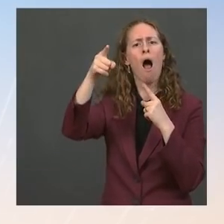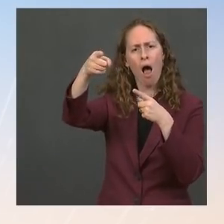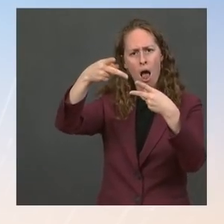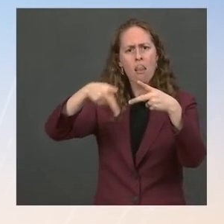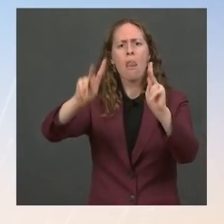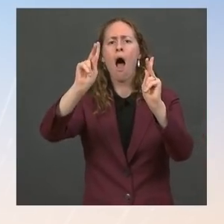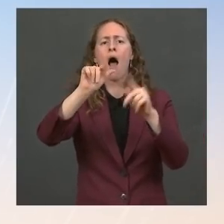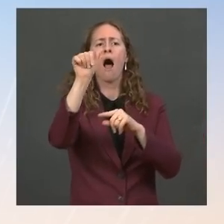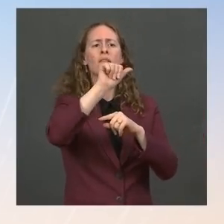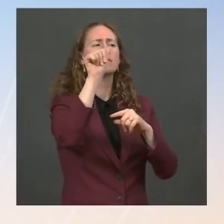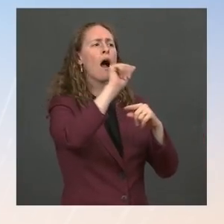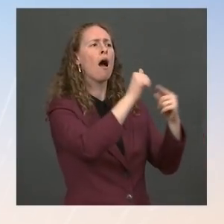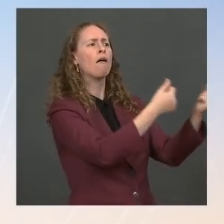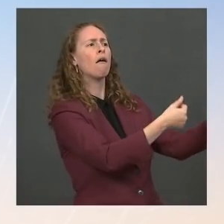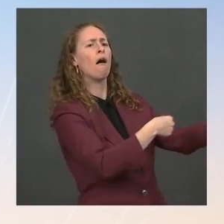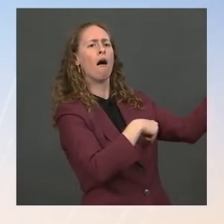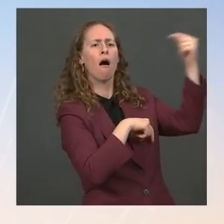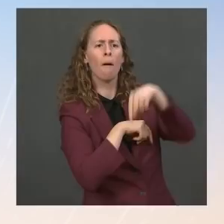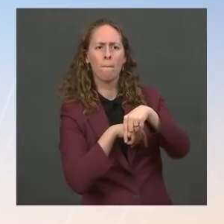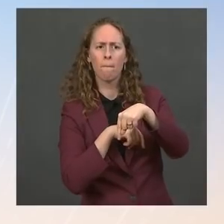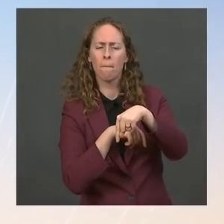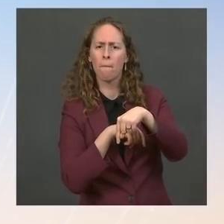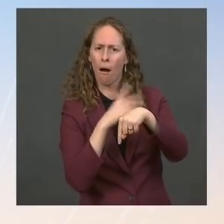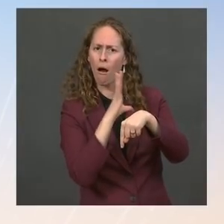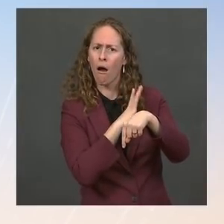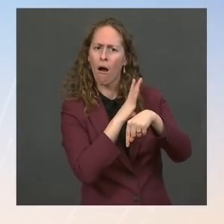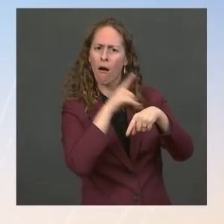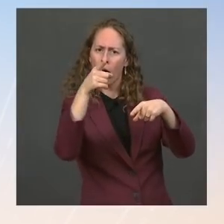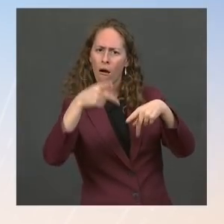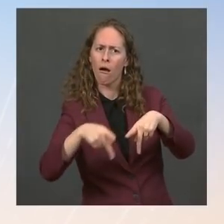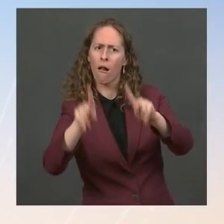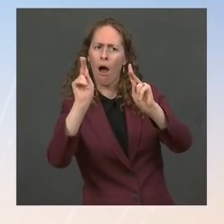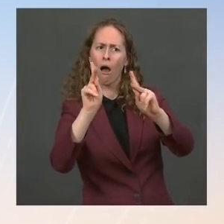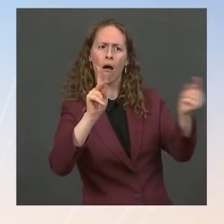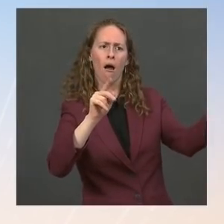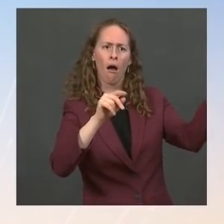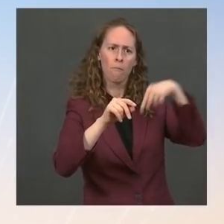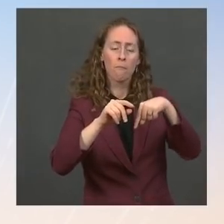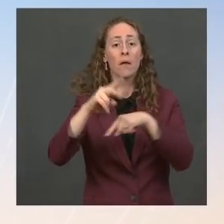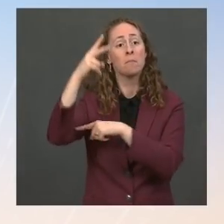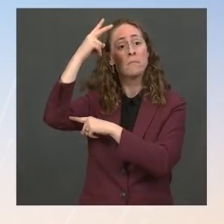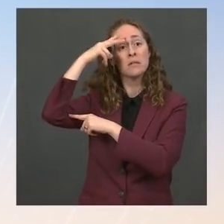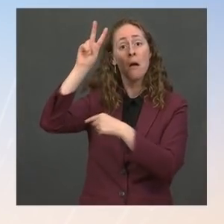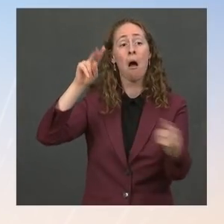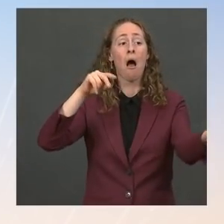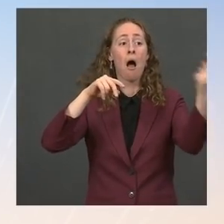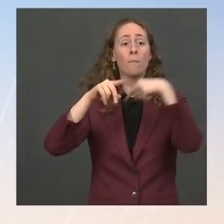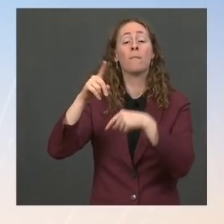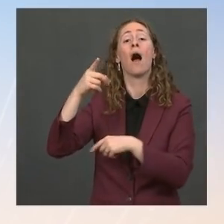Afghan supporters to come in, as well as Mexicans, and then Haitians are not allowed. Can you speak to that --